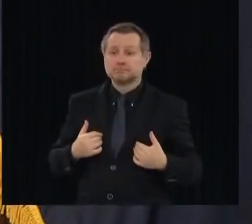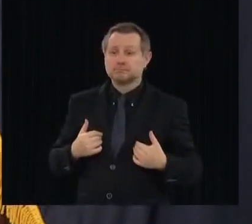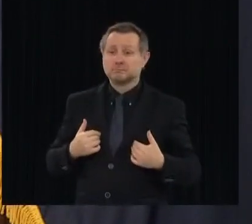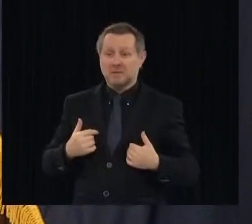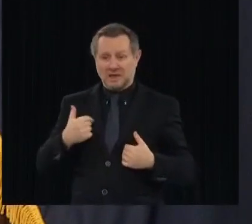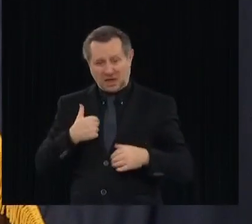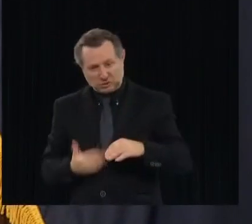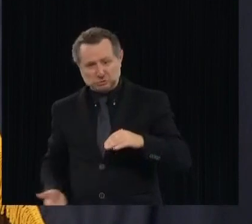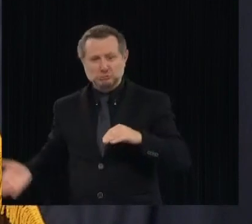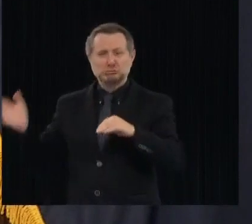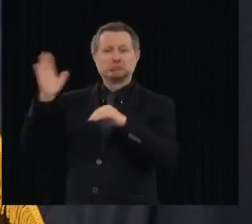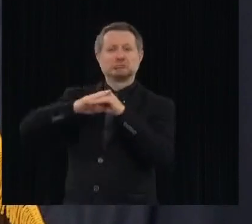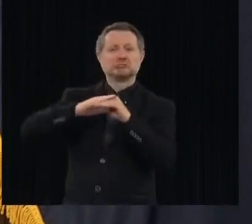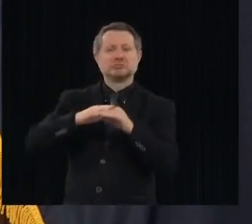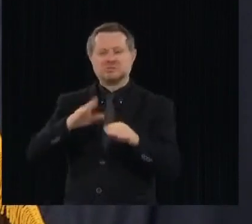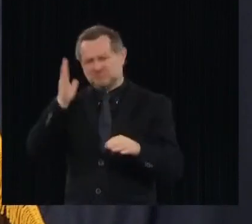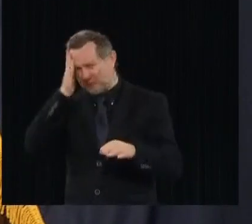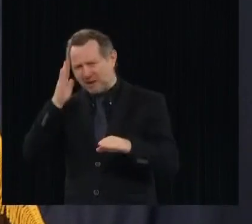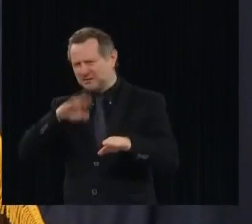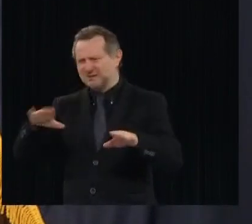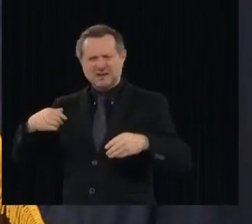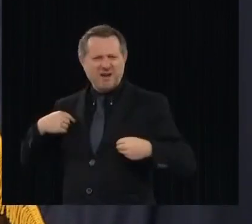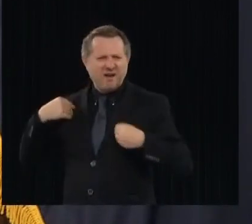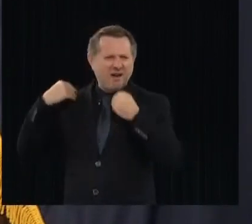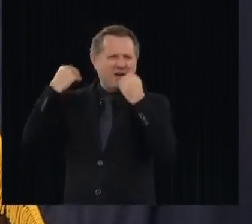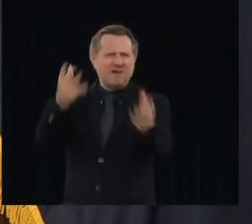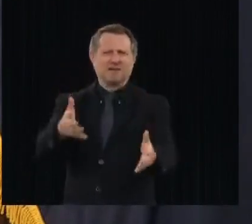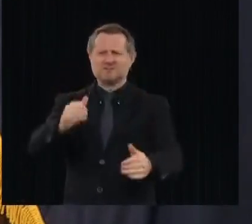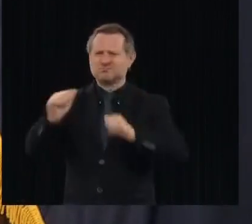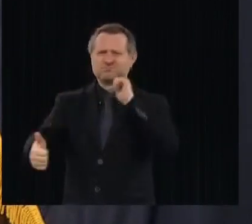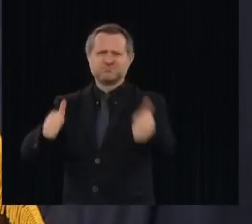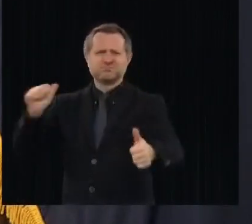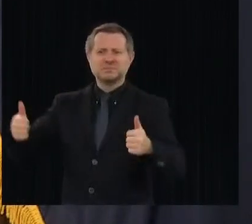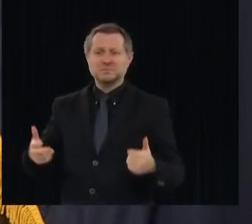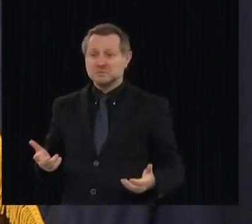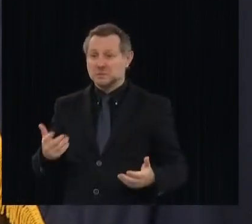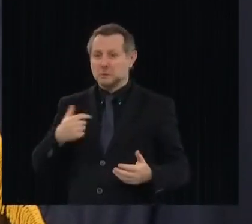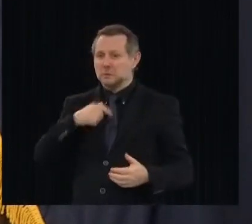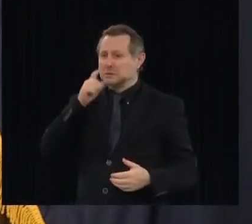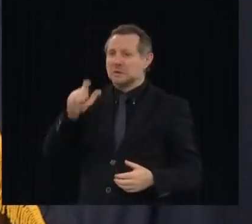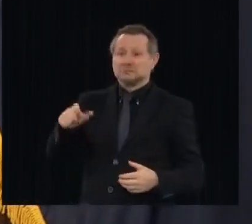I'LL TAKE THAT, I'M GUILTY.